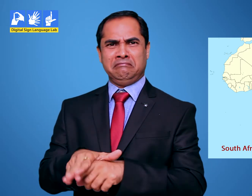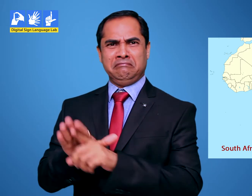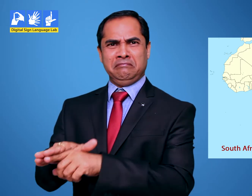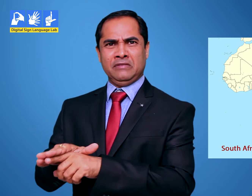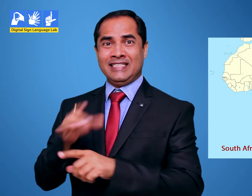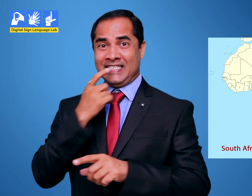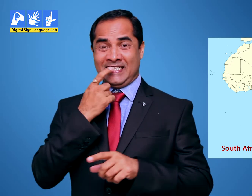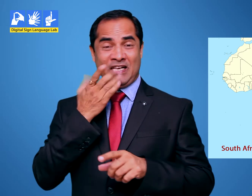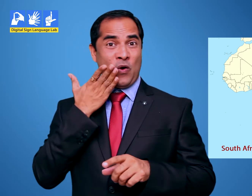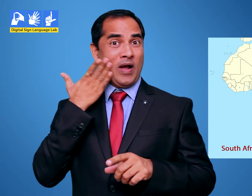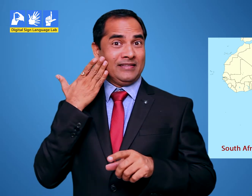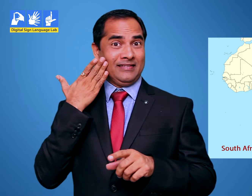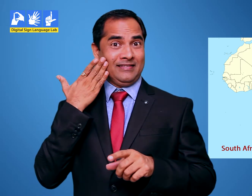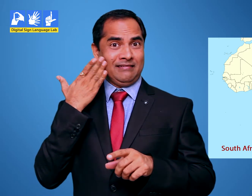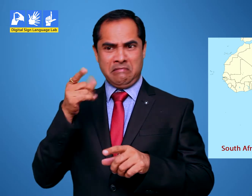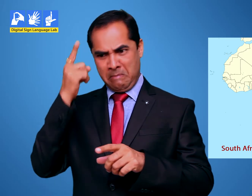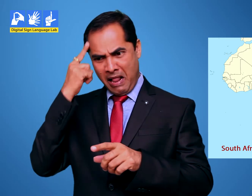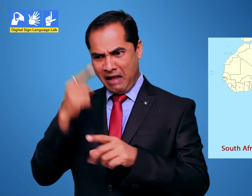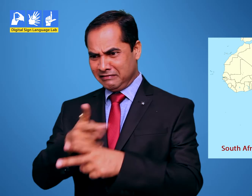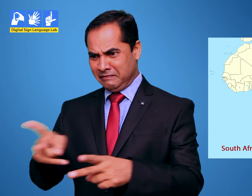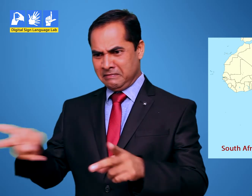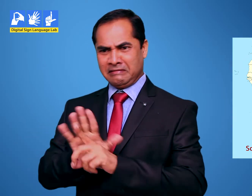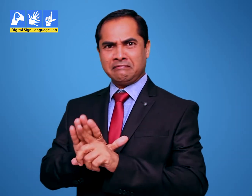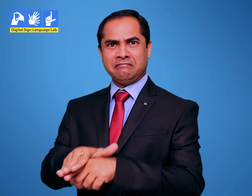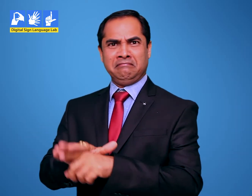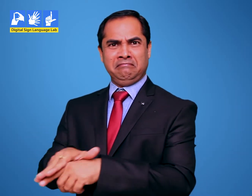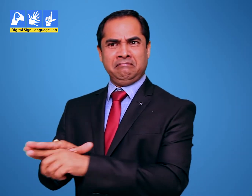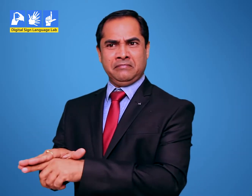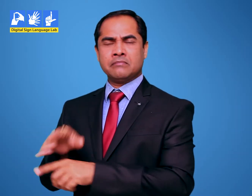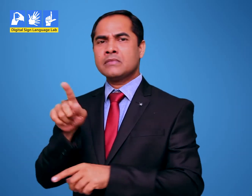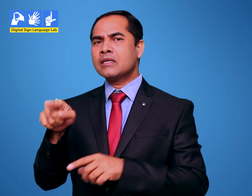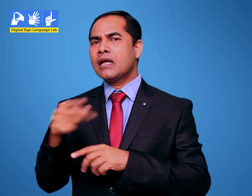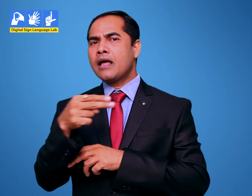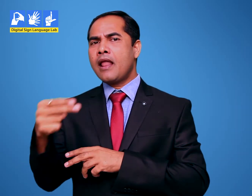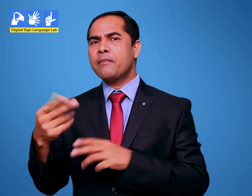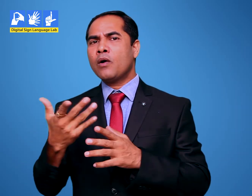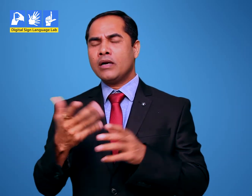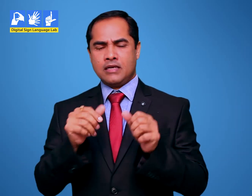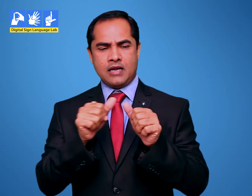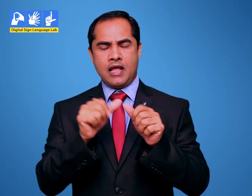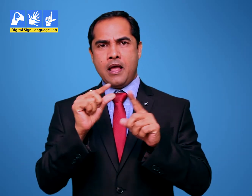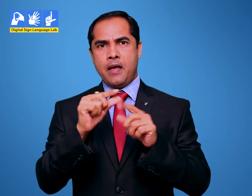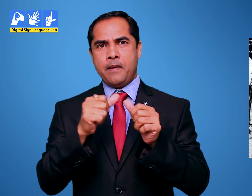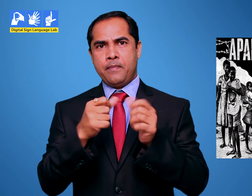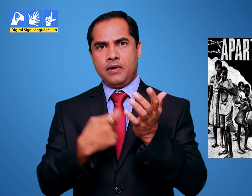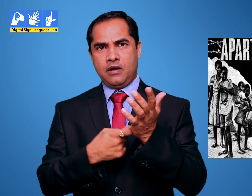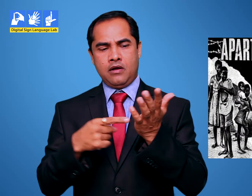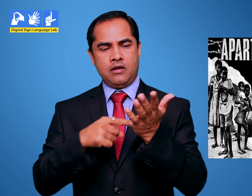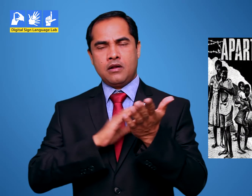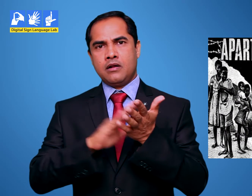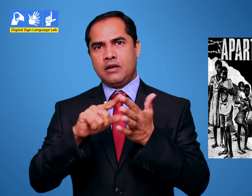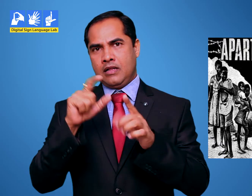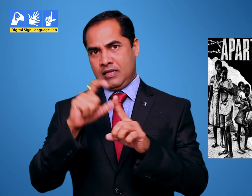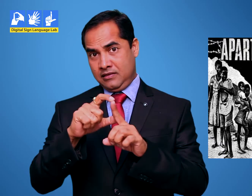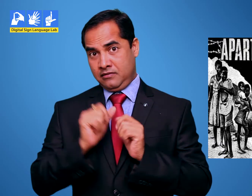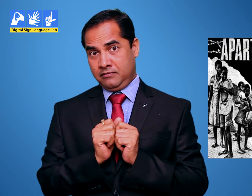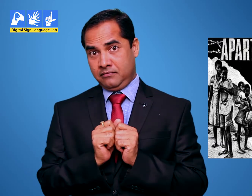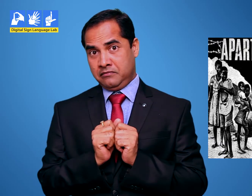rampant discrimination against black people. The system was called apartheid.